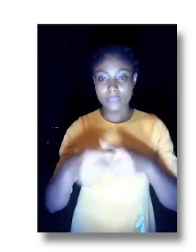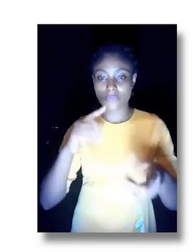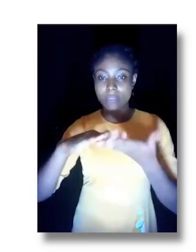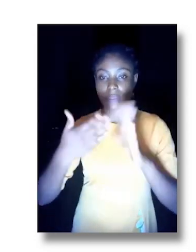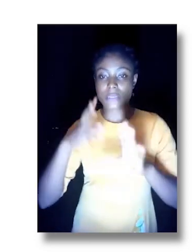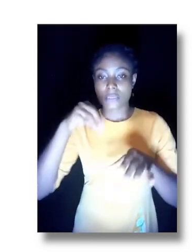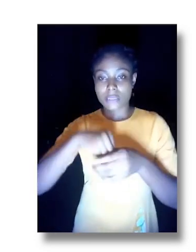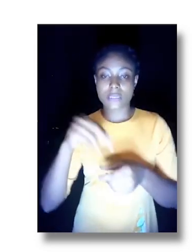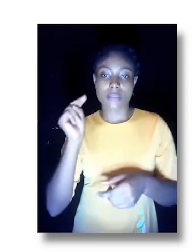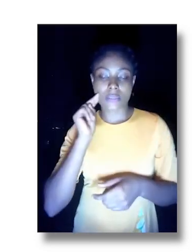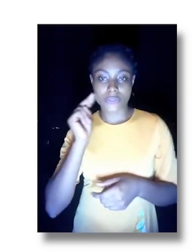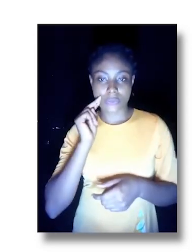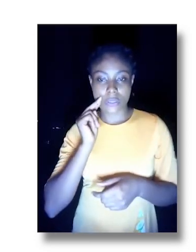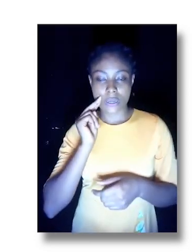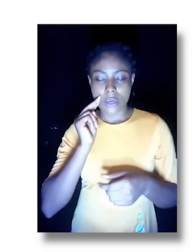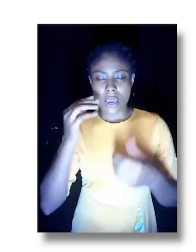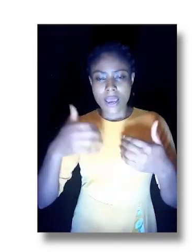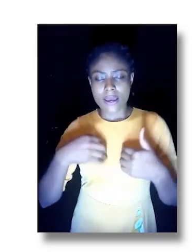cities in Nigeria.